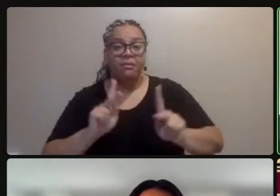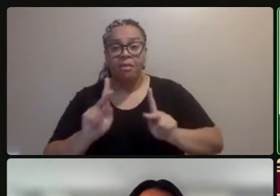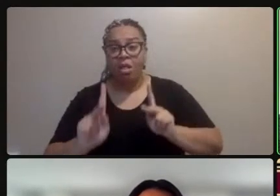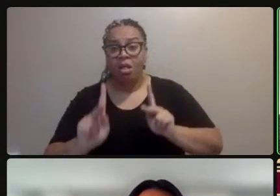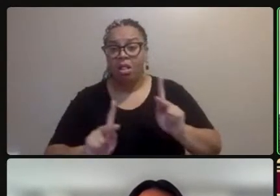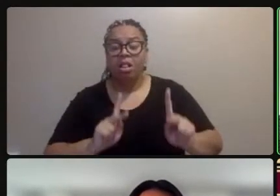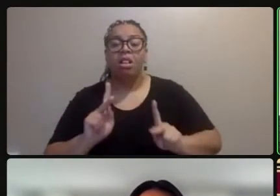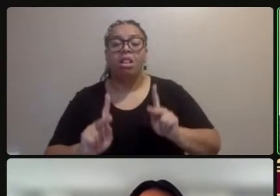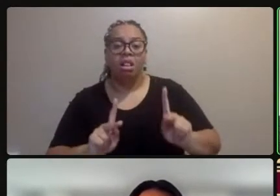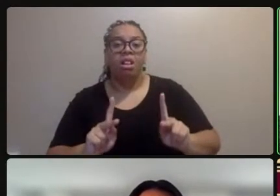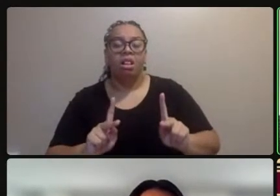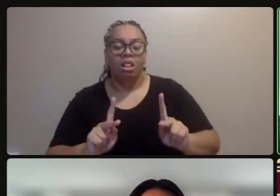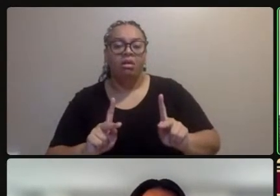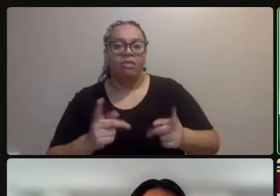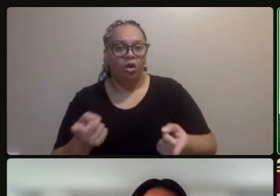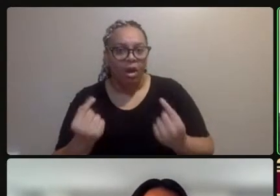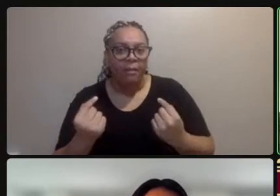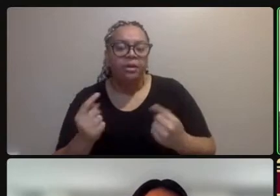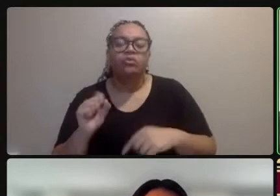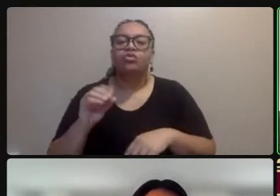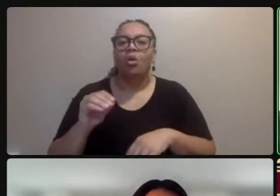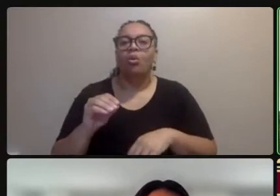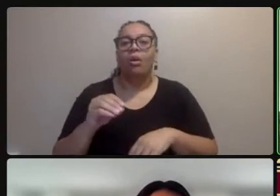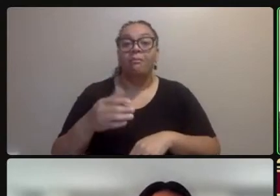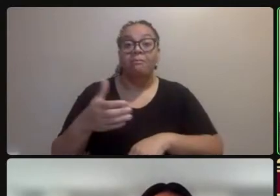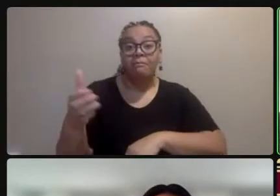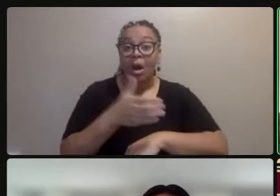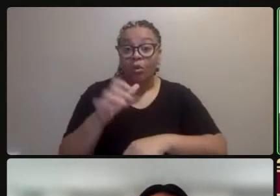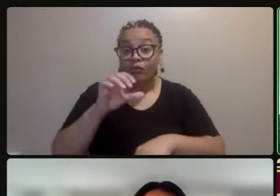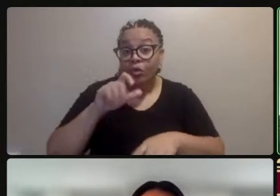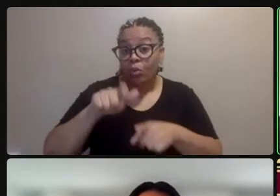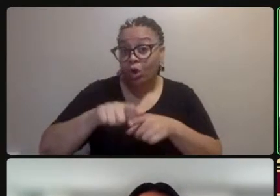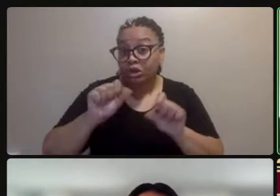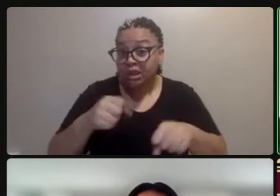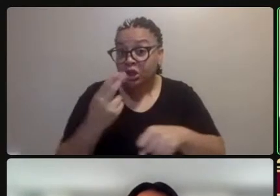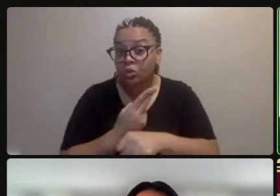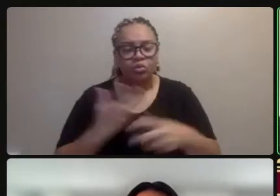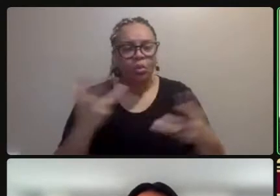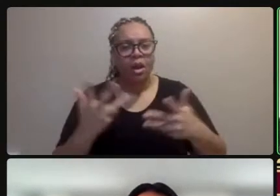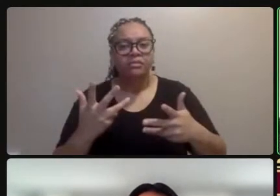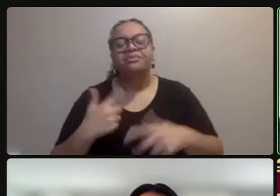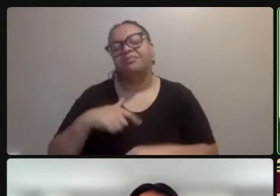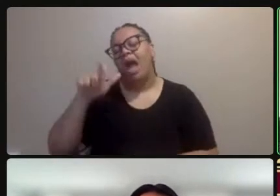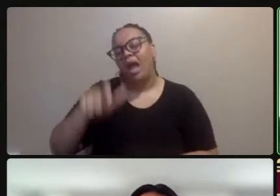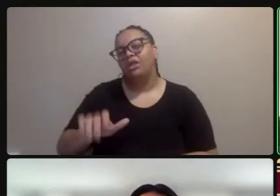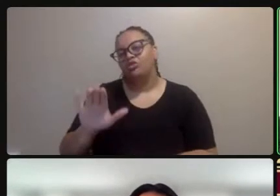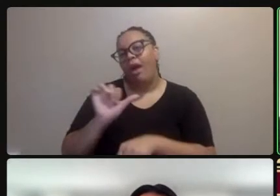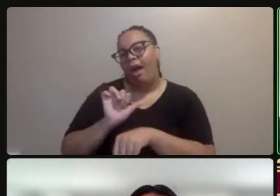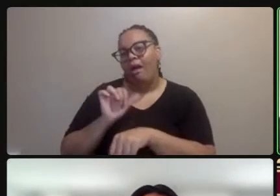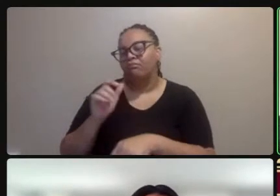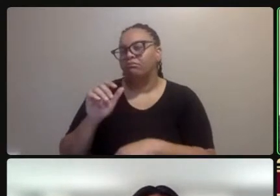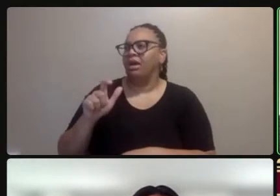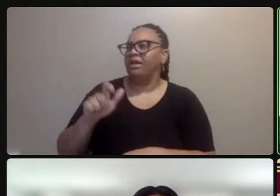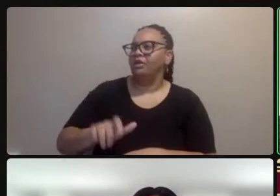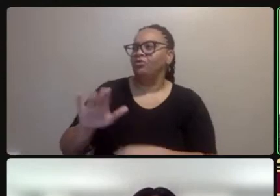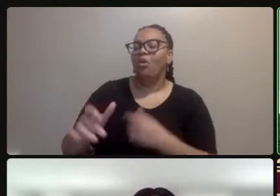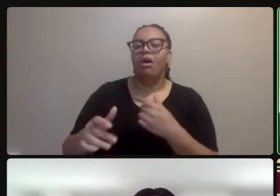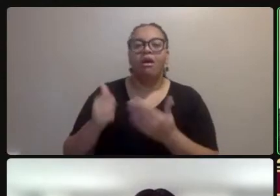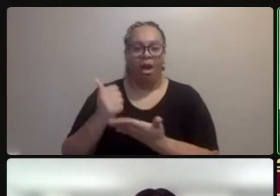MERCHANT OF HOPE. I THINK SUPPORTING THE PEOPLE